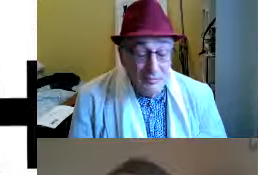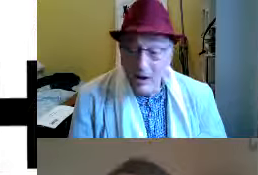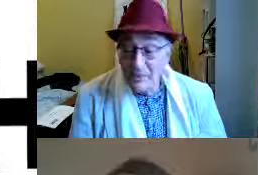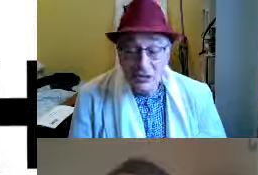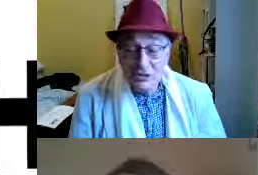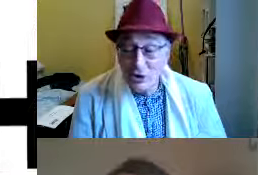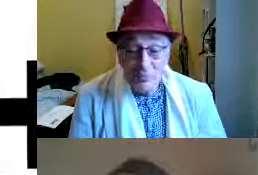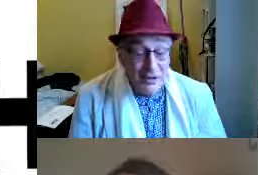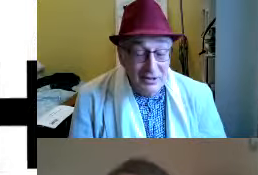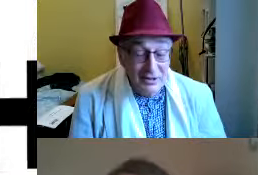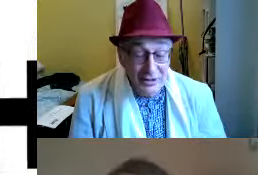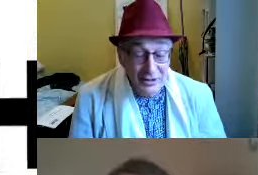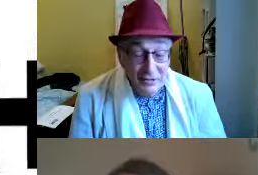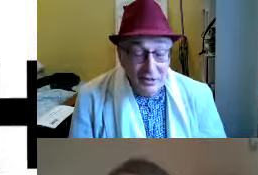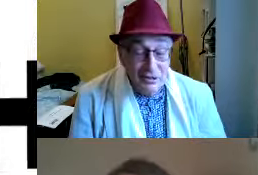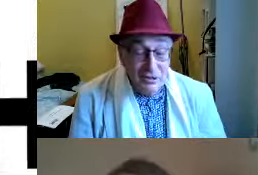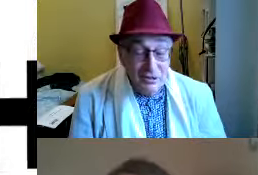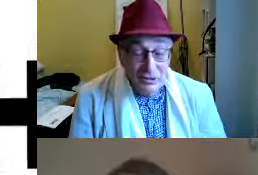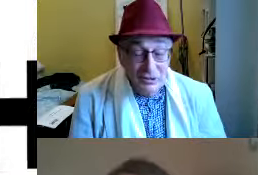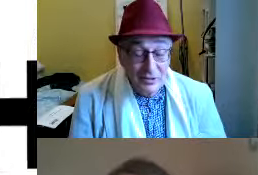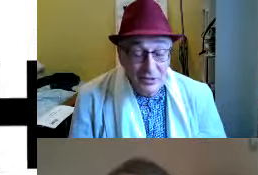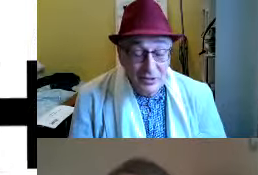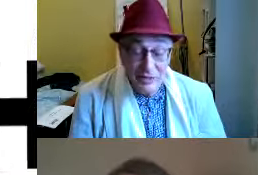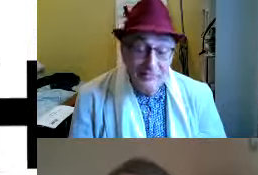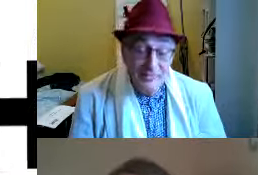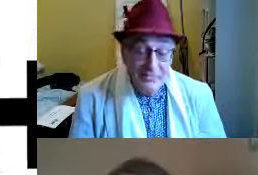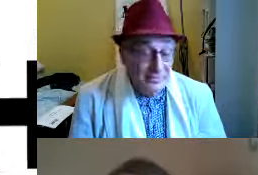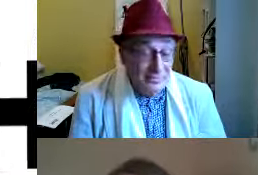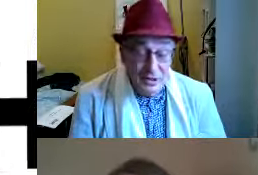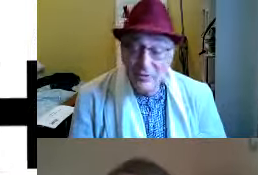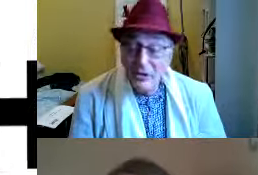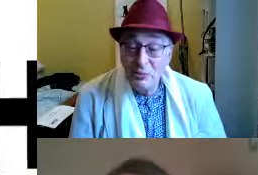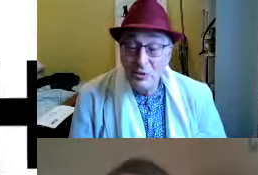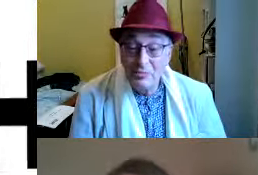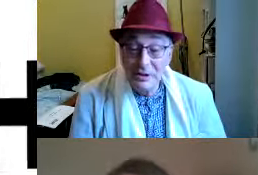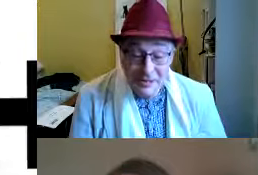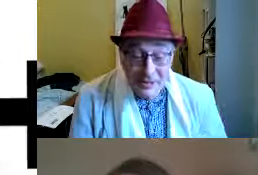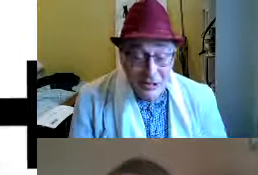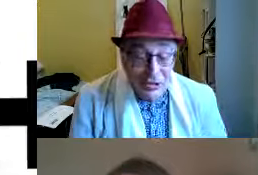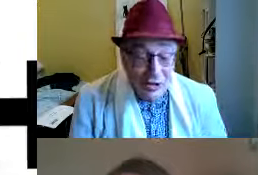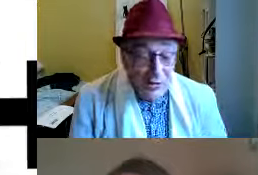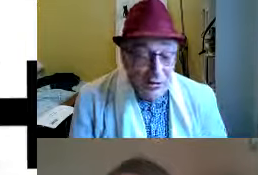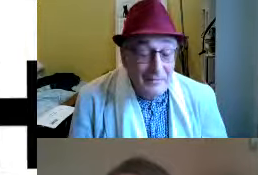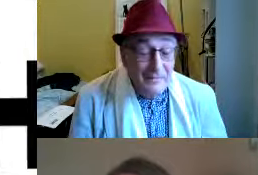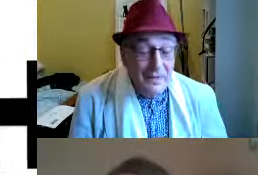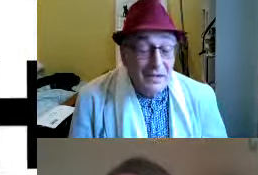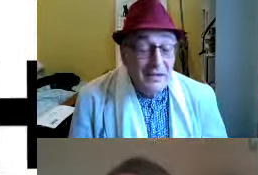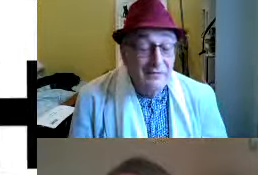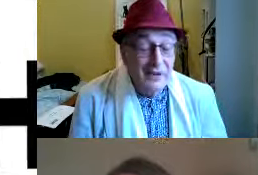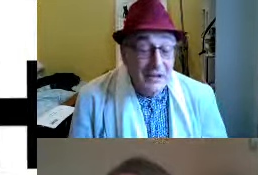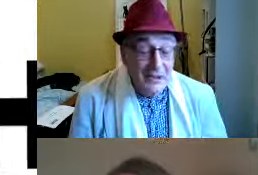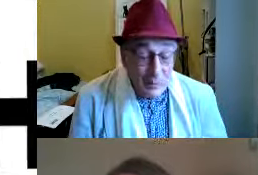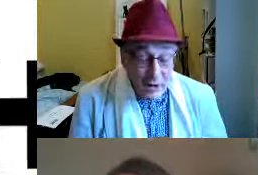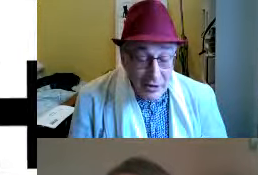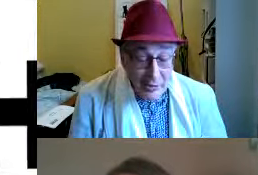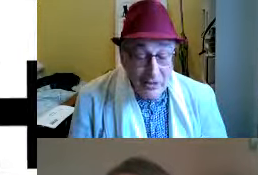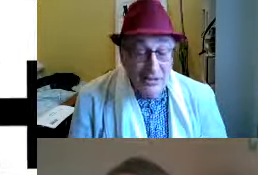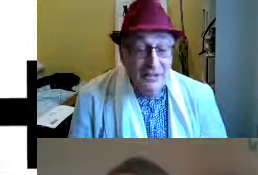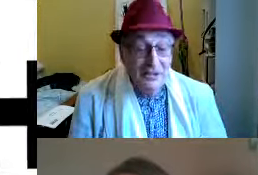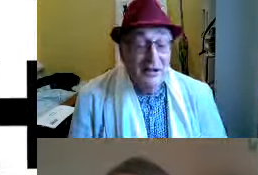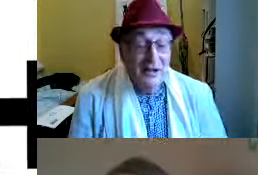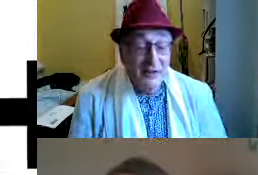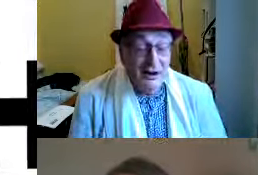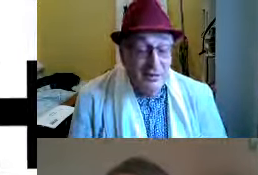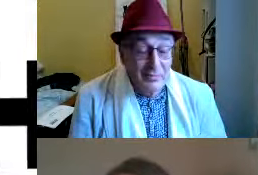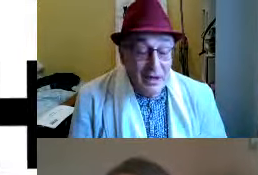might be disturbing because some some things will be so if in that way you mean if i'm going to make